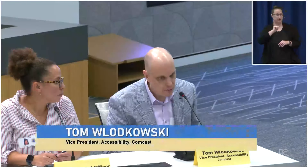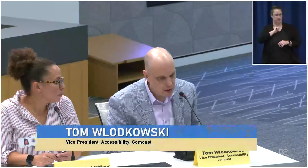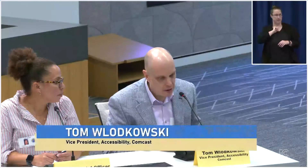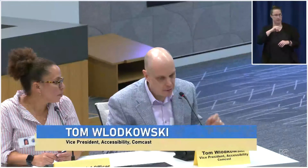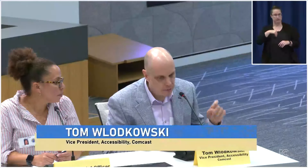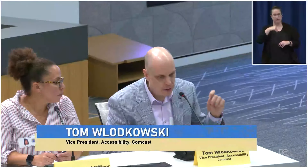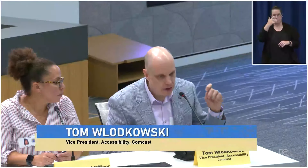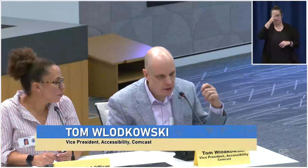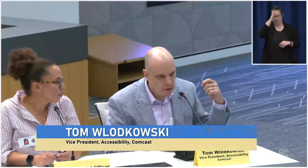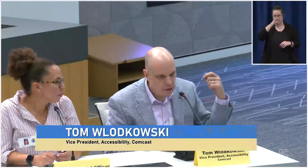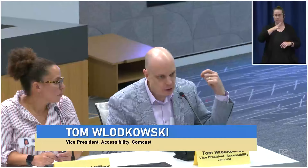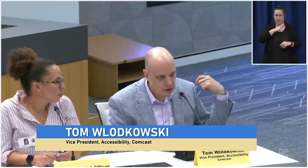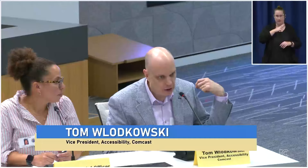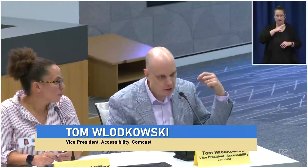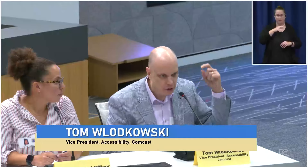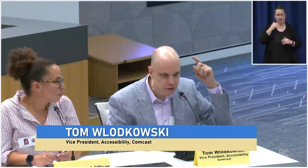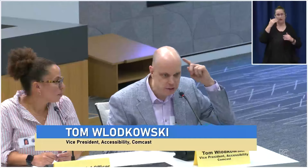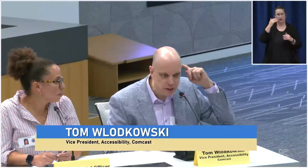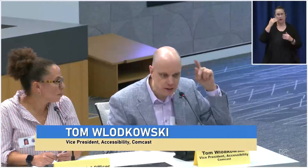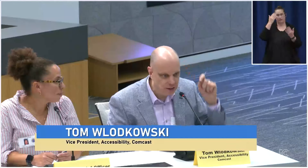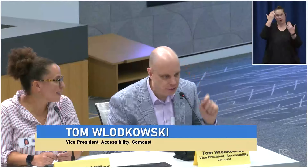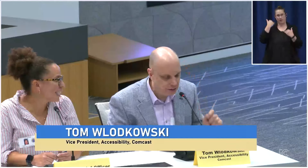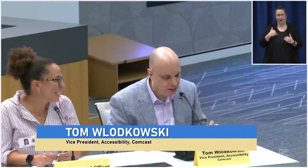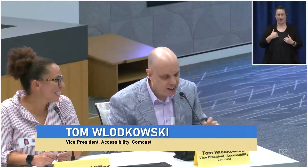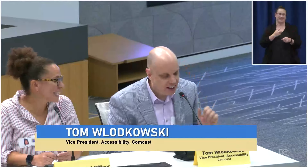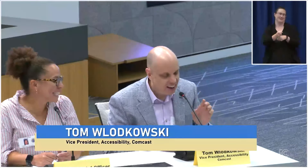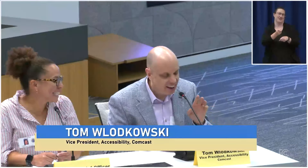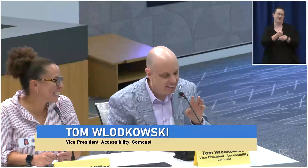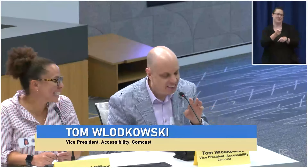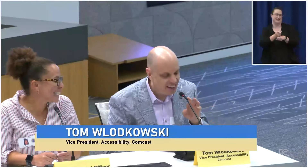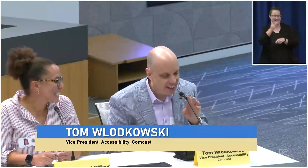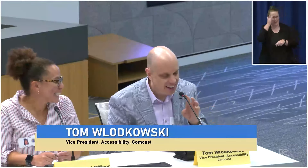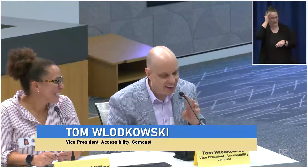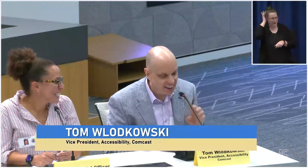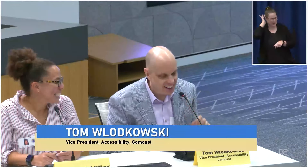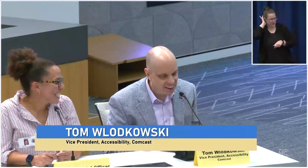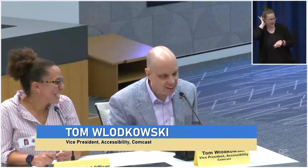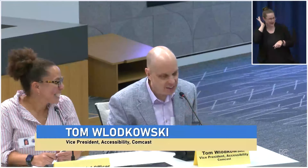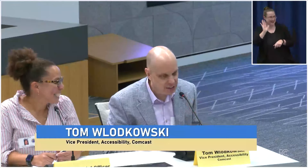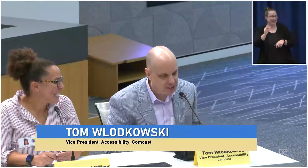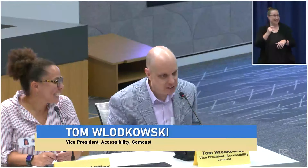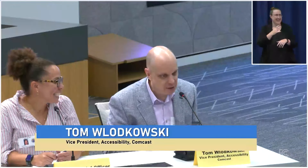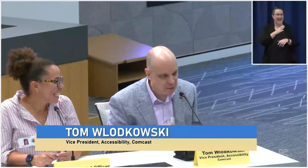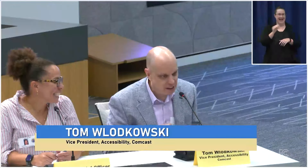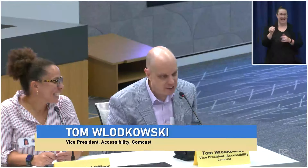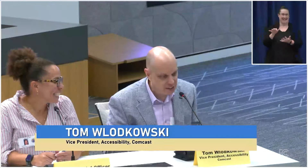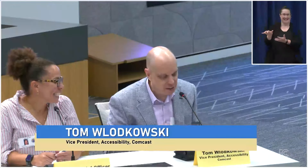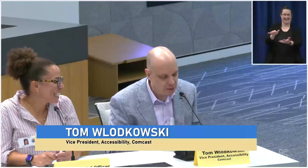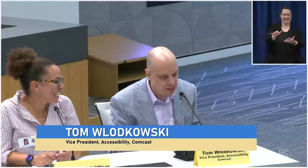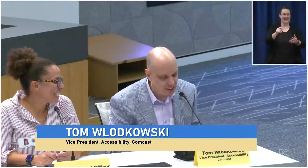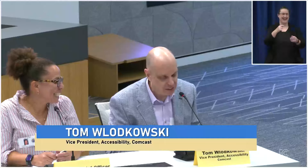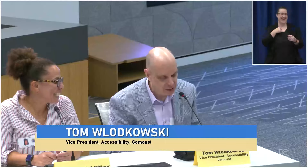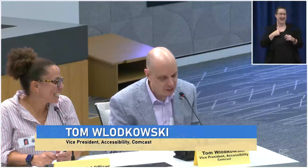GOOD AFTERNOON, I'M TOM WLODKOWSKI, VICE PRESIDENT